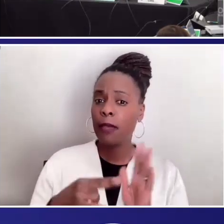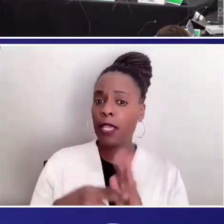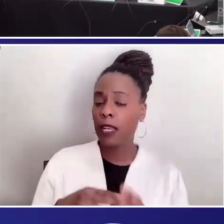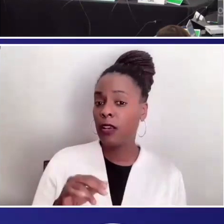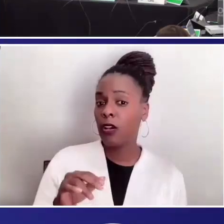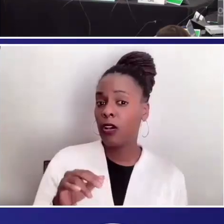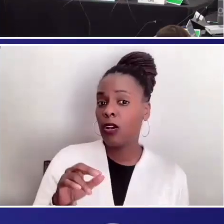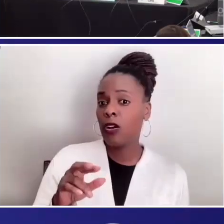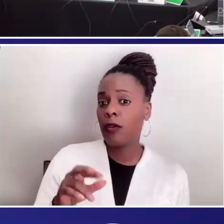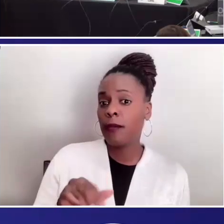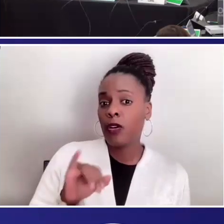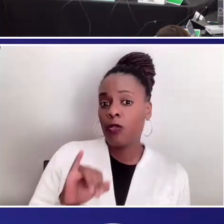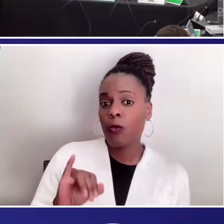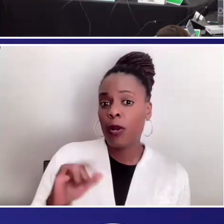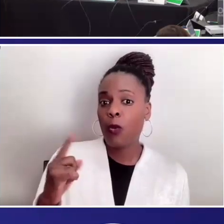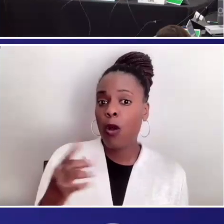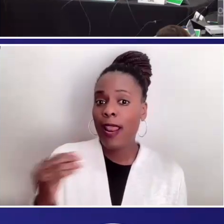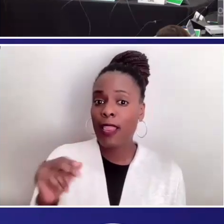connect or are those separate?